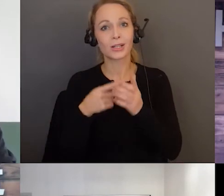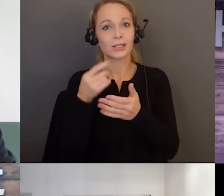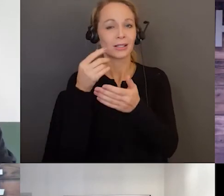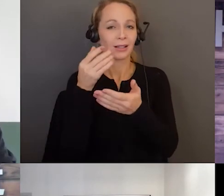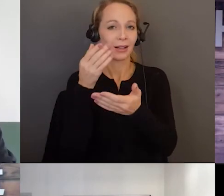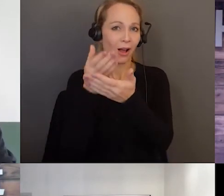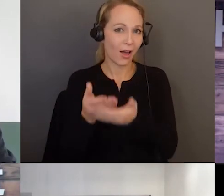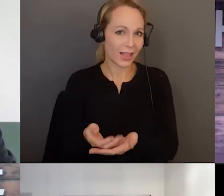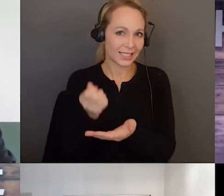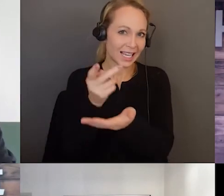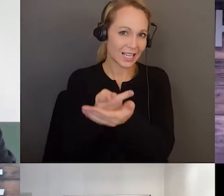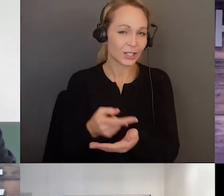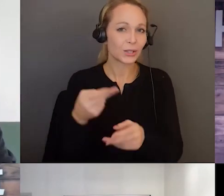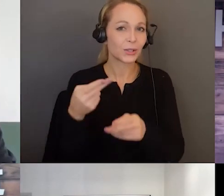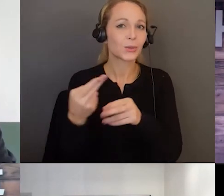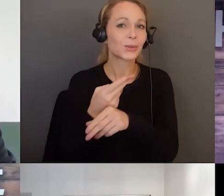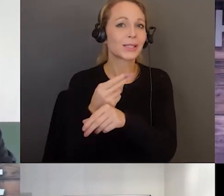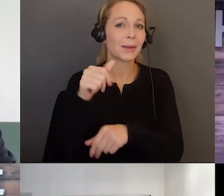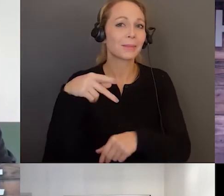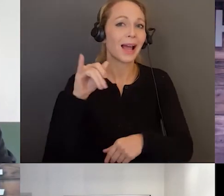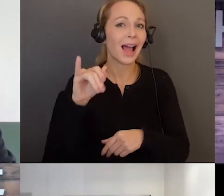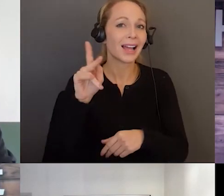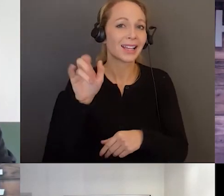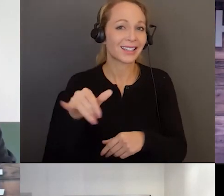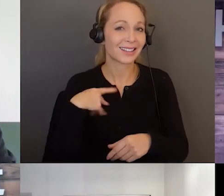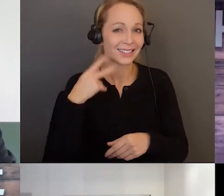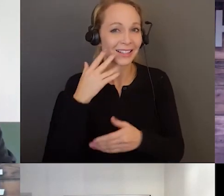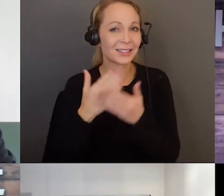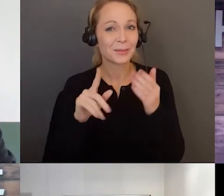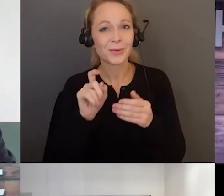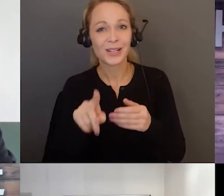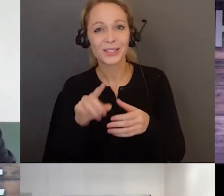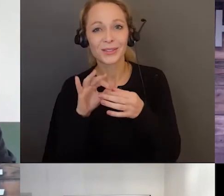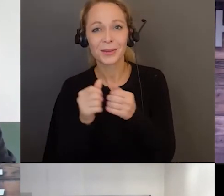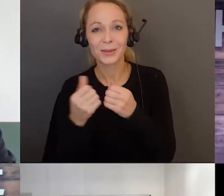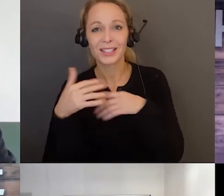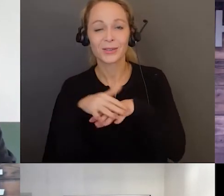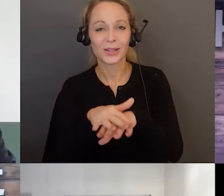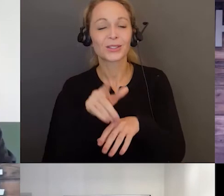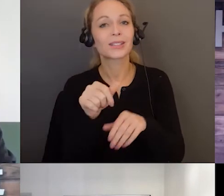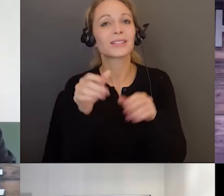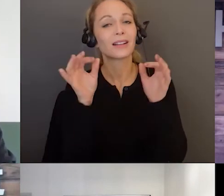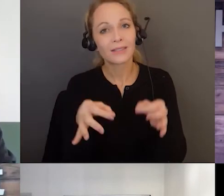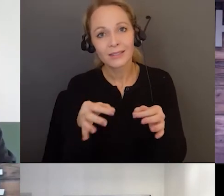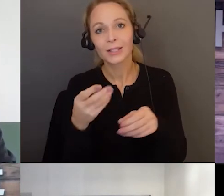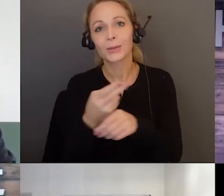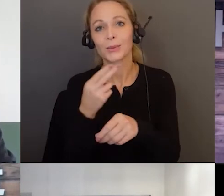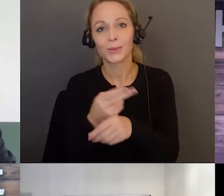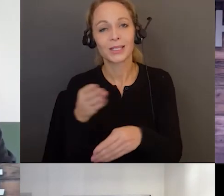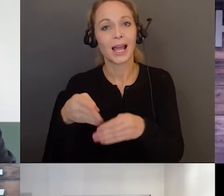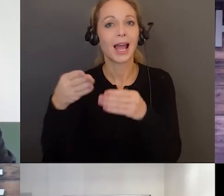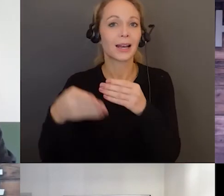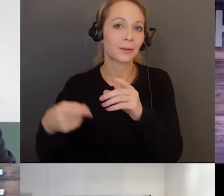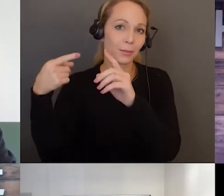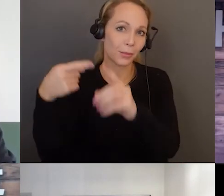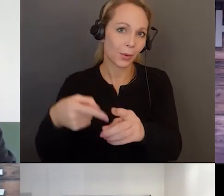KEY. I SAW THERE WAS A COUPLE QUESTIONS ABOUT INTEGRATIONS. YOU CAN DEFINITELY USE THE END POINT IN APPS OR